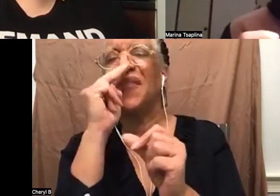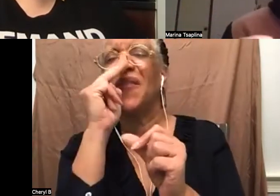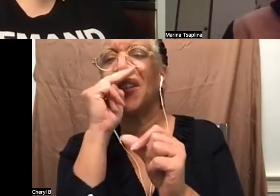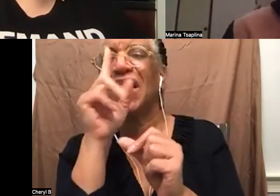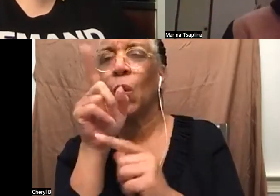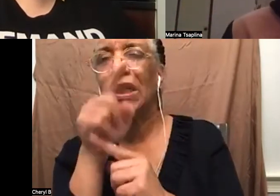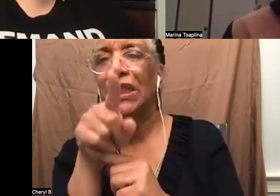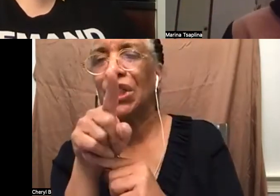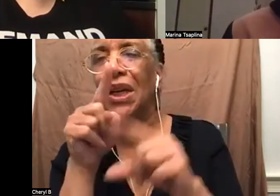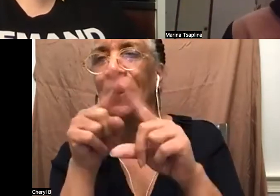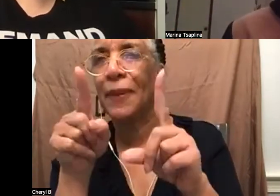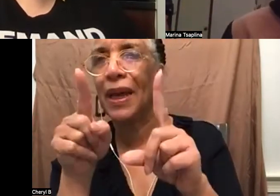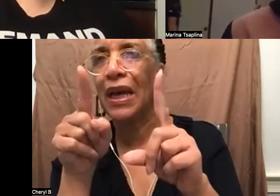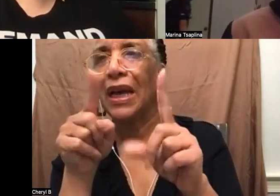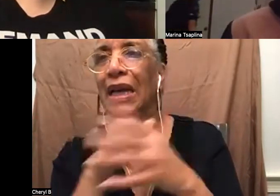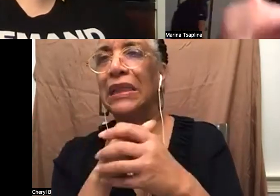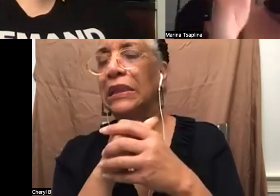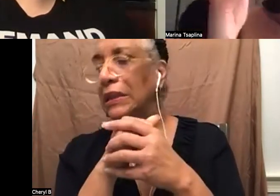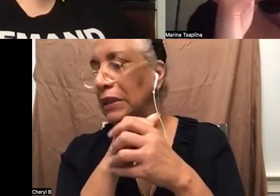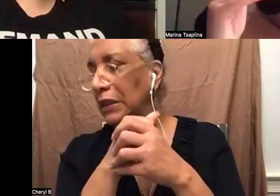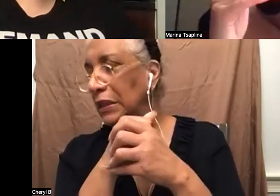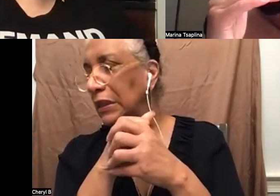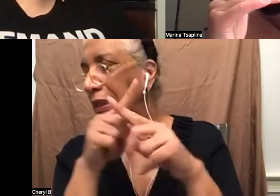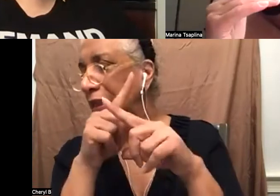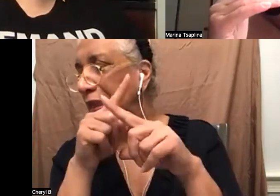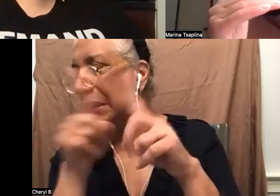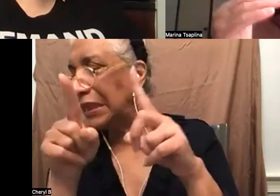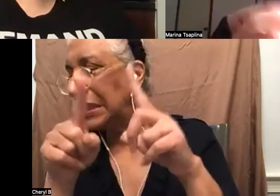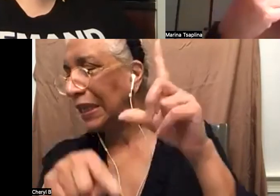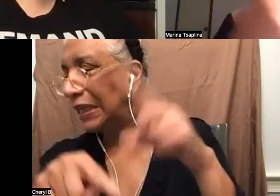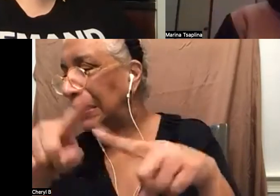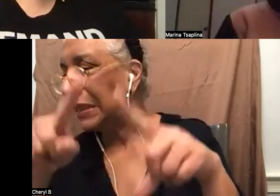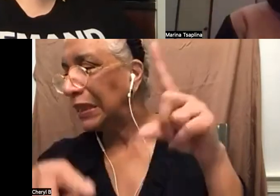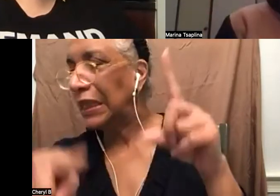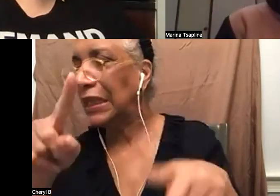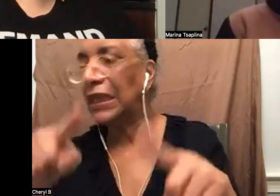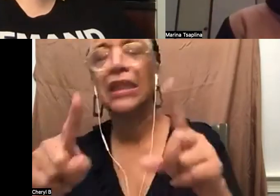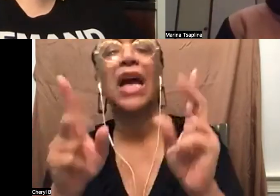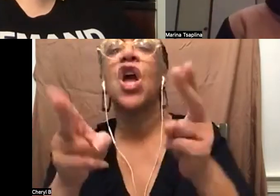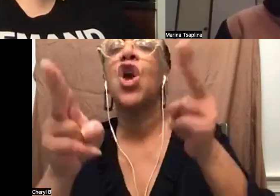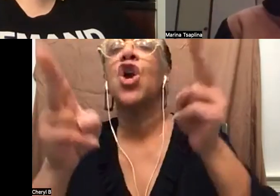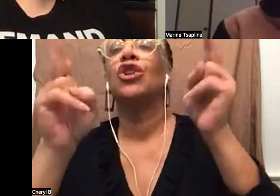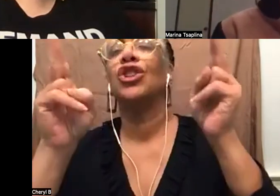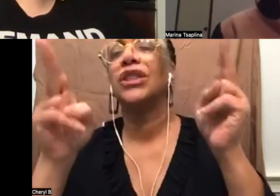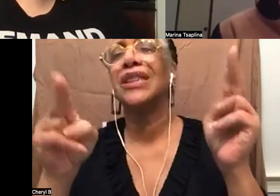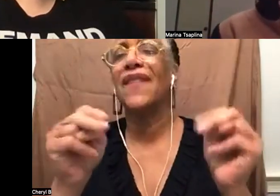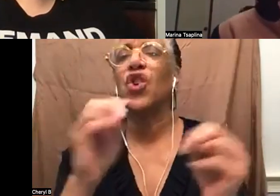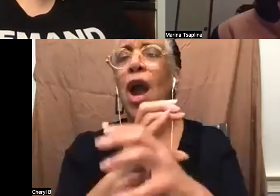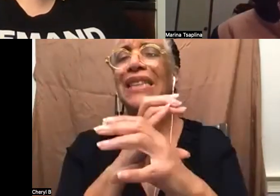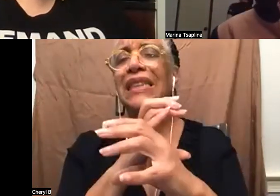but there's different rhythms and times. The urgency of the crisis in the deep relational work